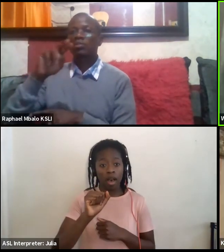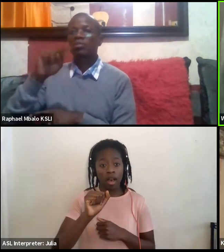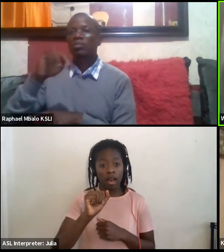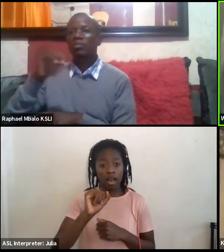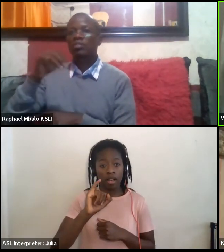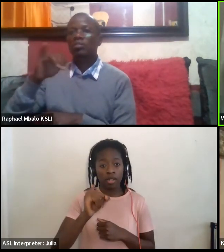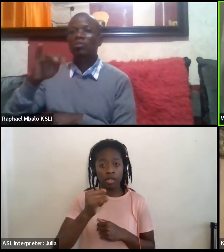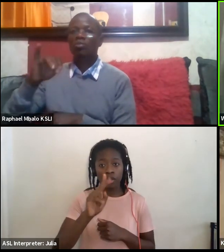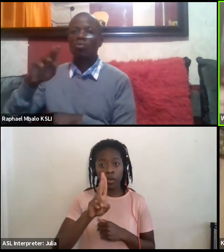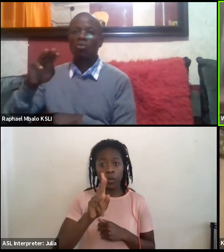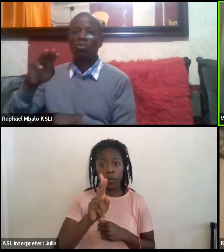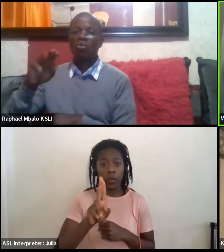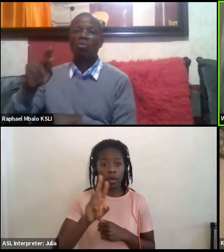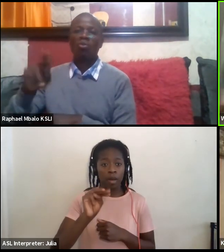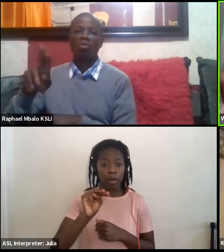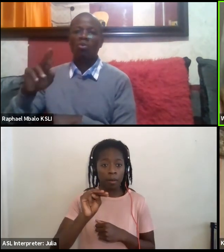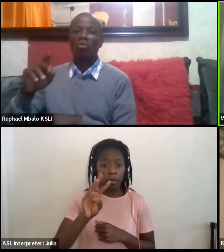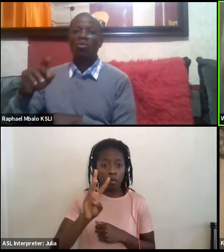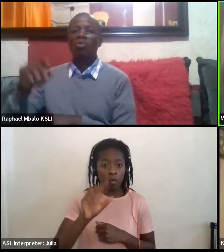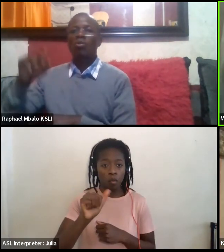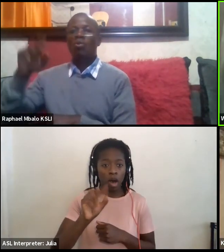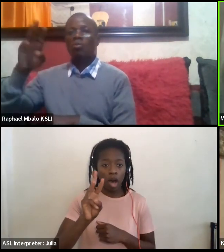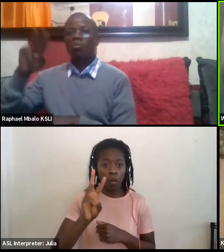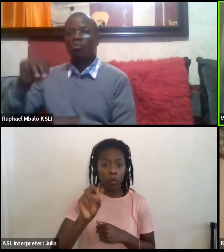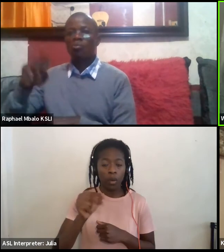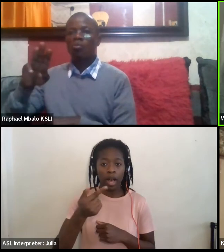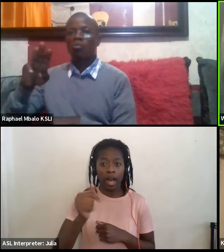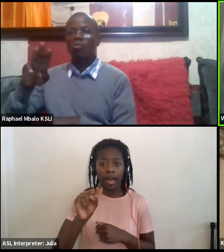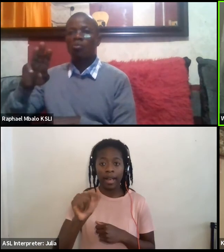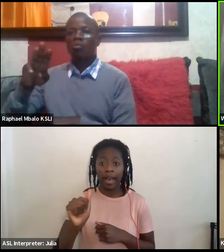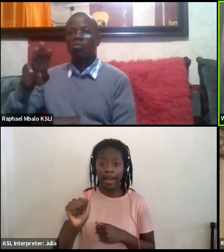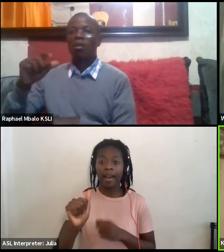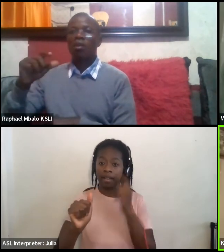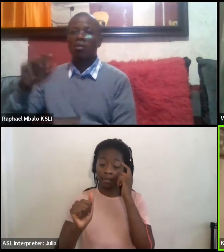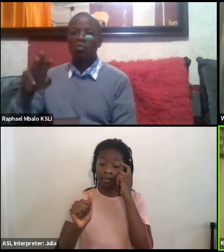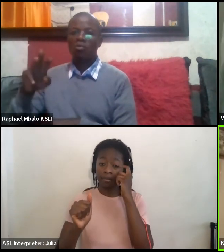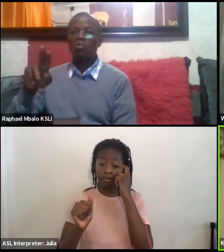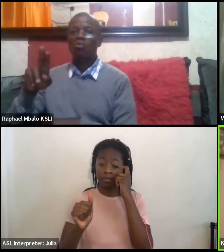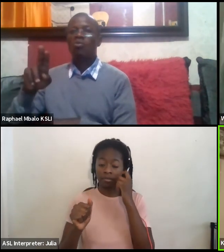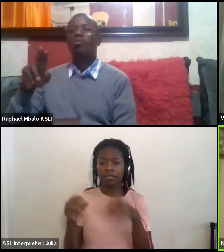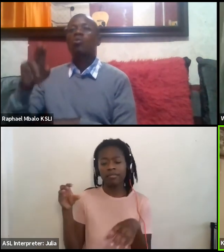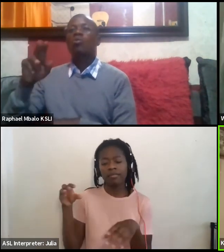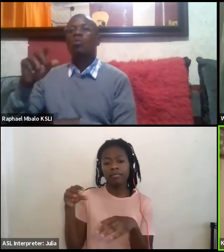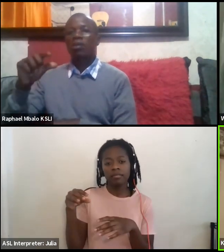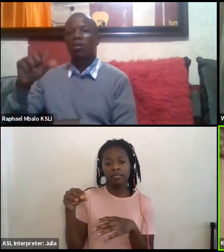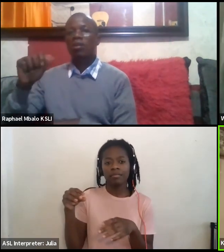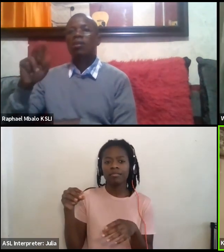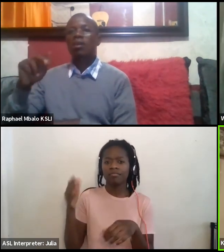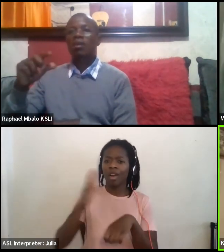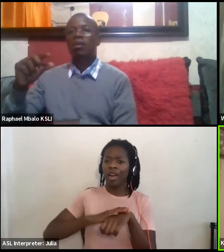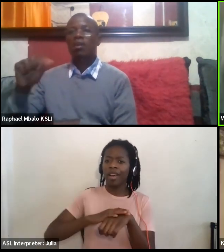Great. I'm sure Mwawuganga is like really complex, but- It's on the screen, so people should be able to follow you.